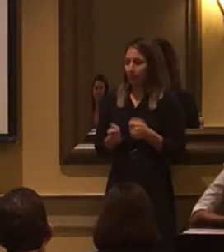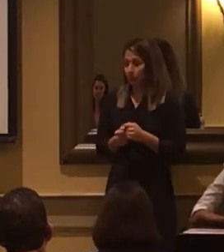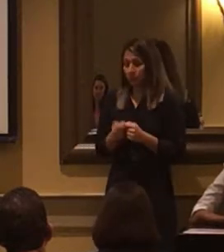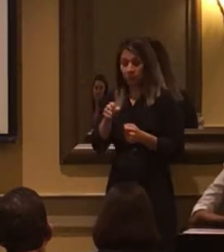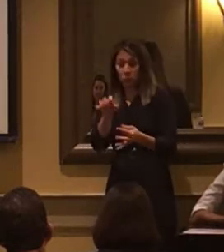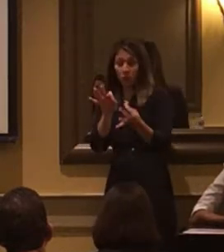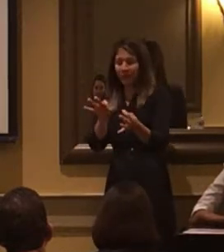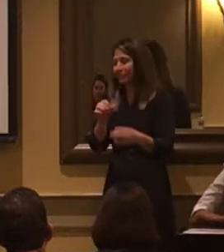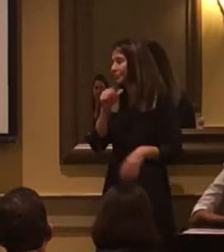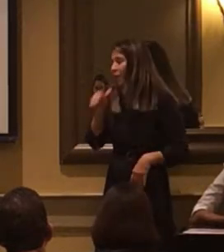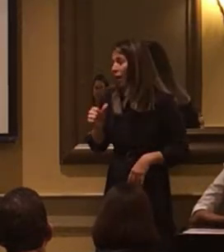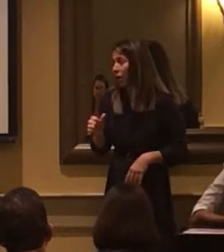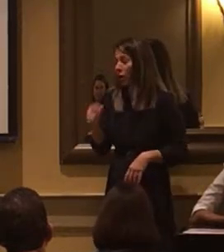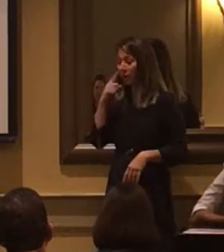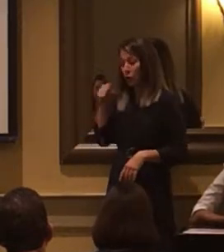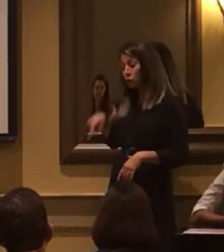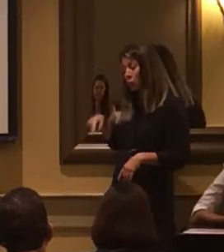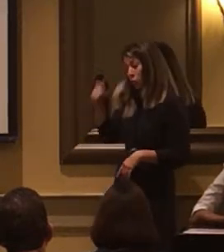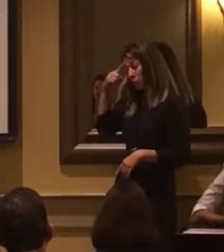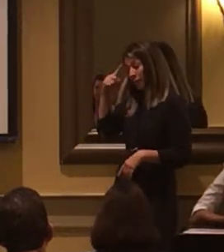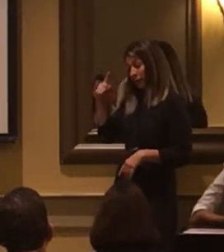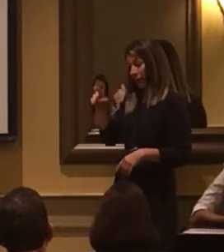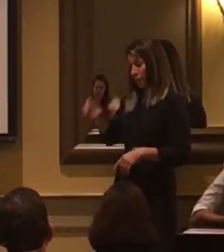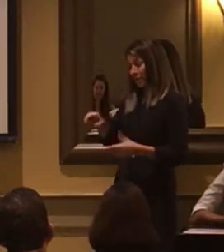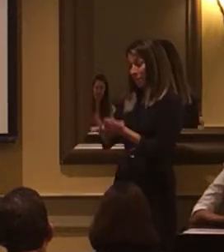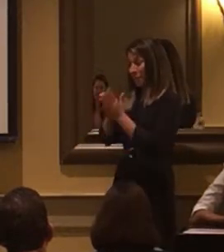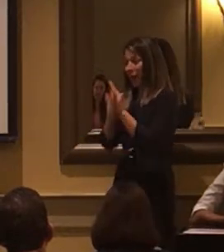and to hold yourself to that standard , you're human.